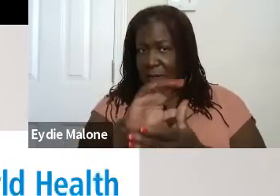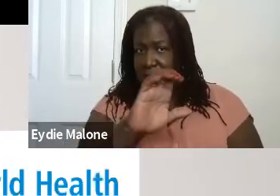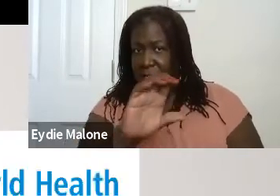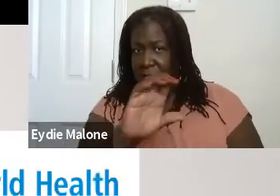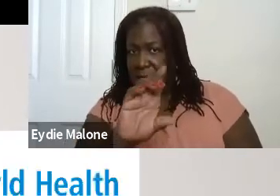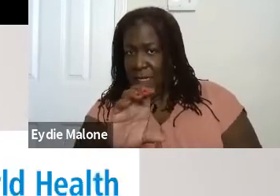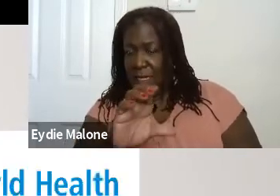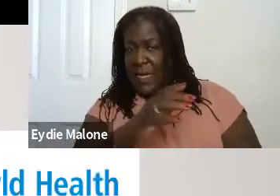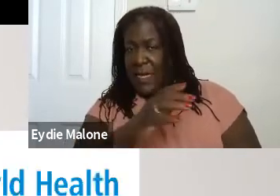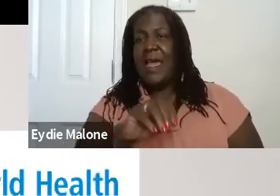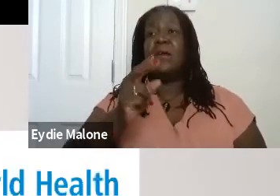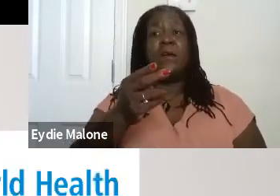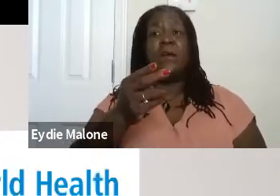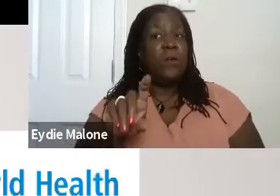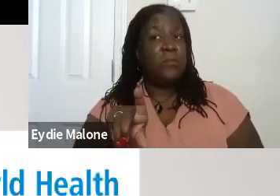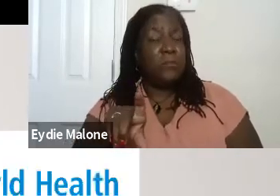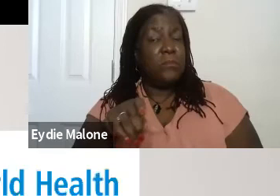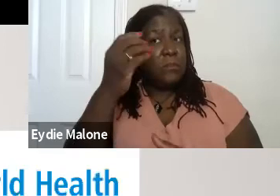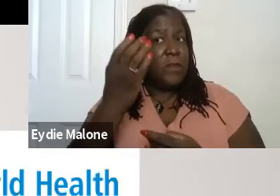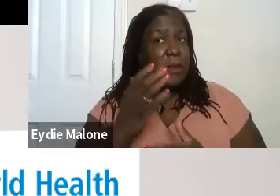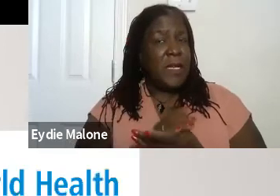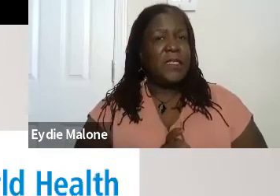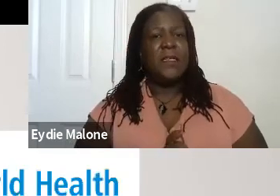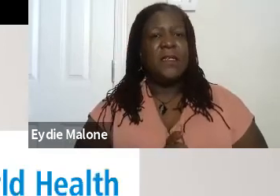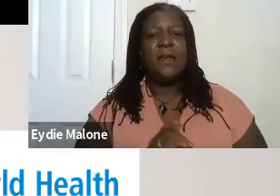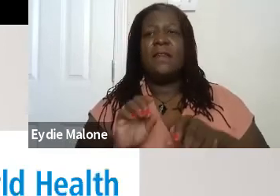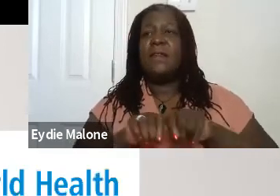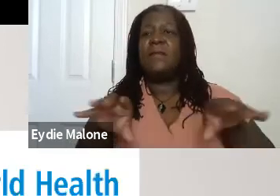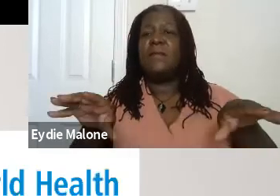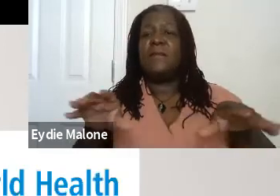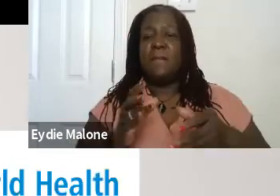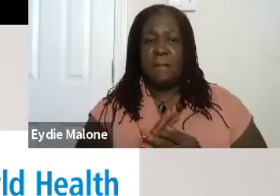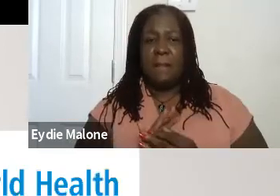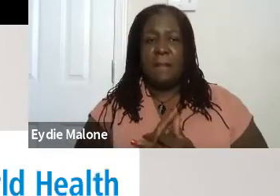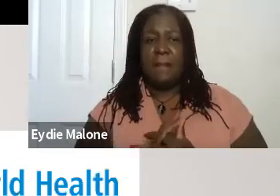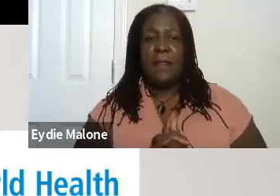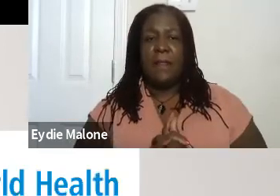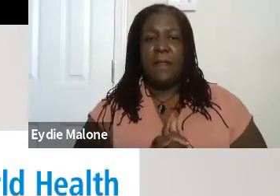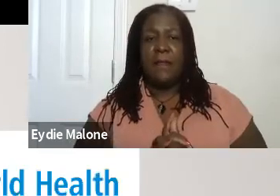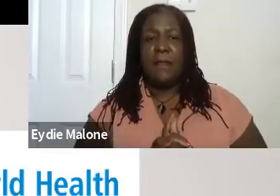Health Organization's information that they put out related to COVID and your behaviors